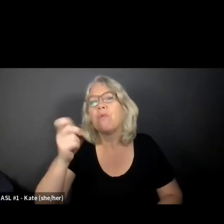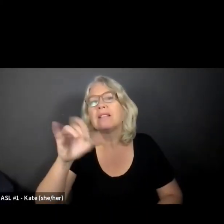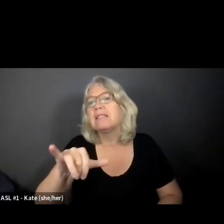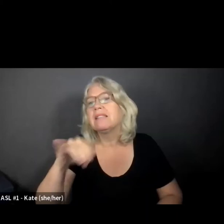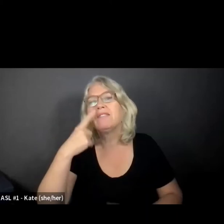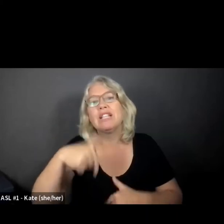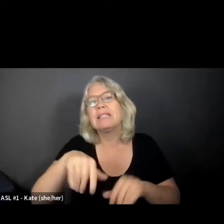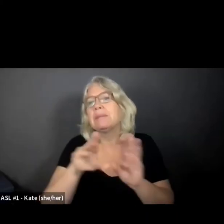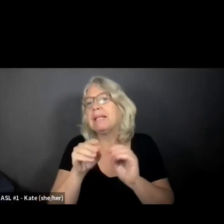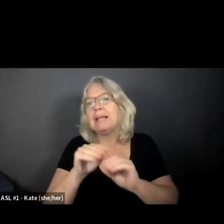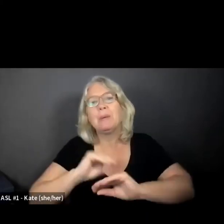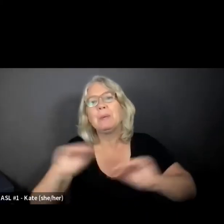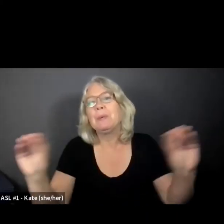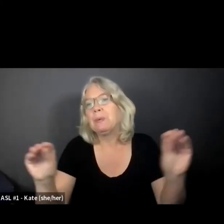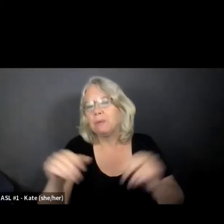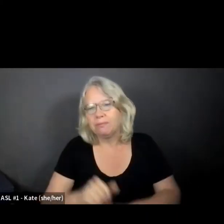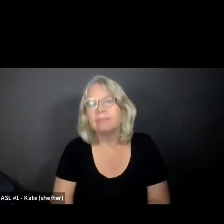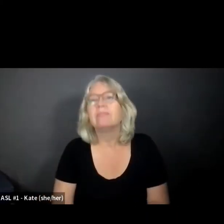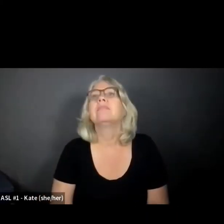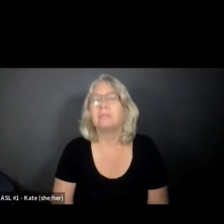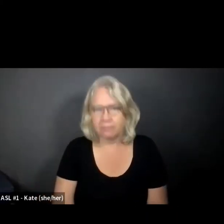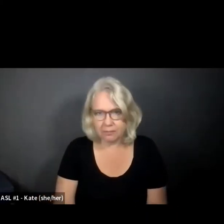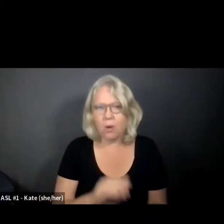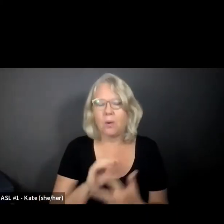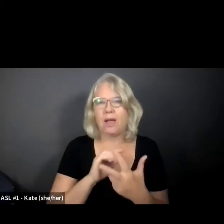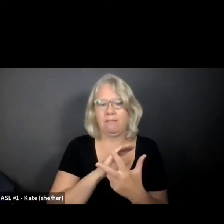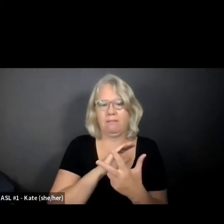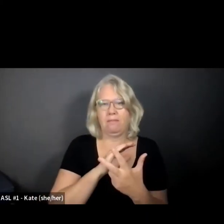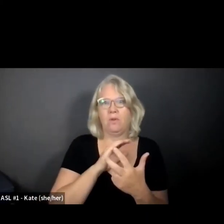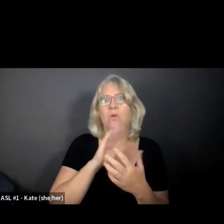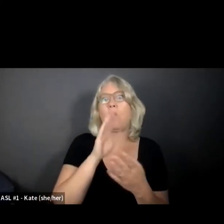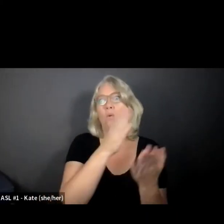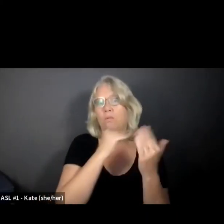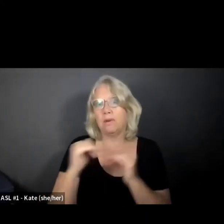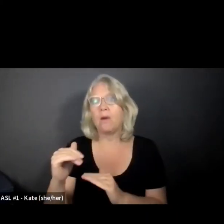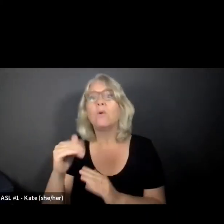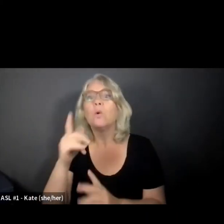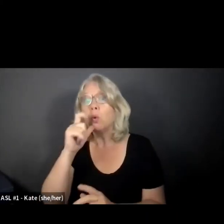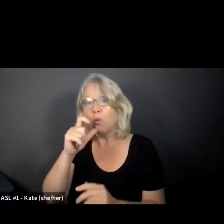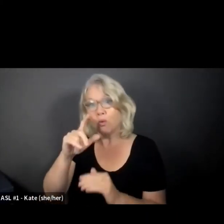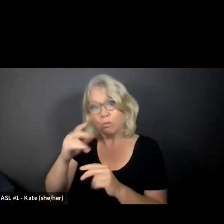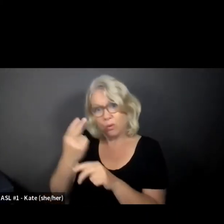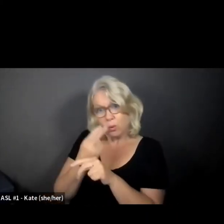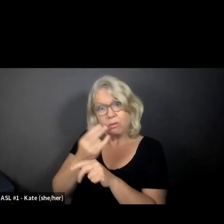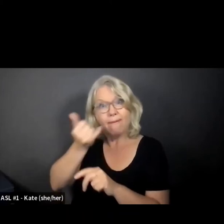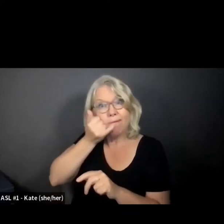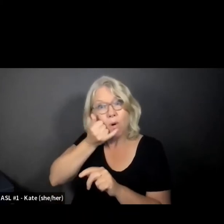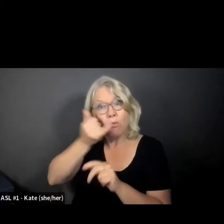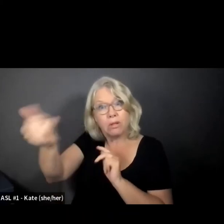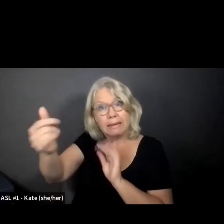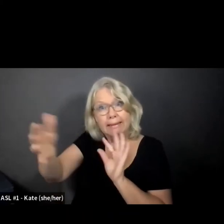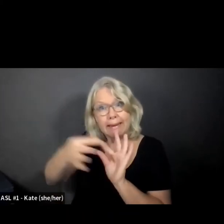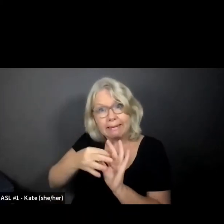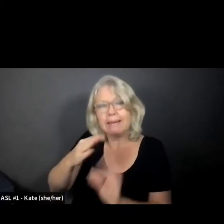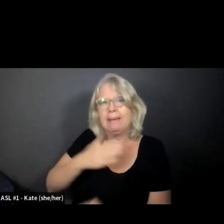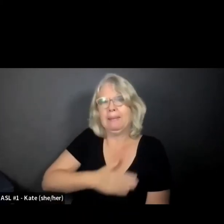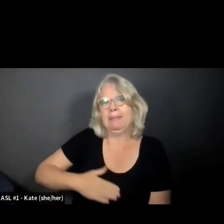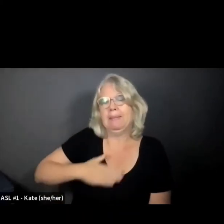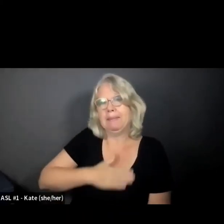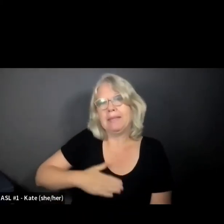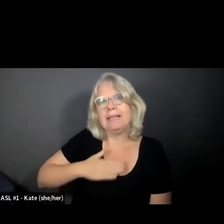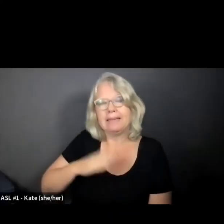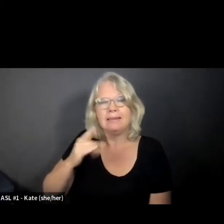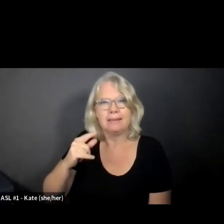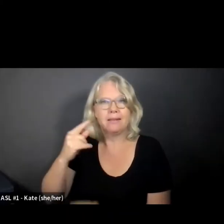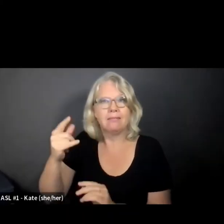AND NOW THOSE ON THE PHONE, PLEASE UNMUTE YOUR PHONE AND ANSWER YES TO ONE OF THE FOLLOWING